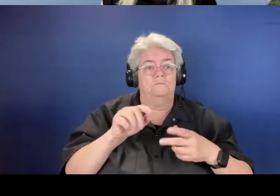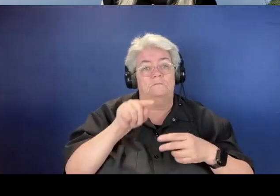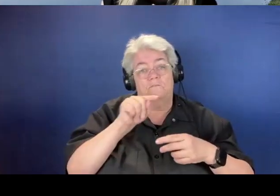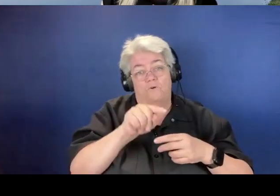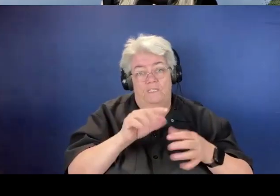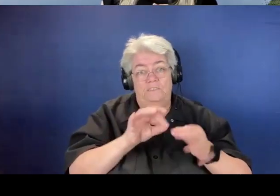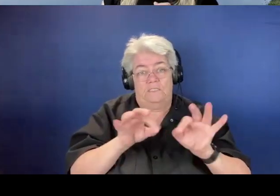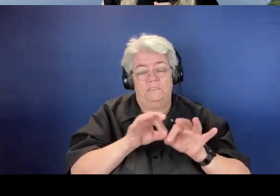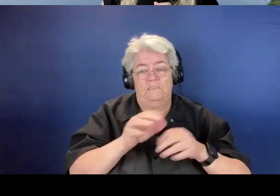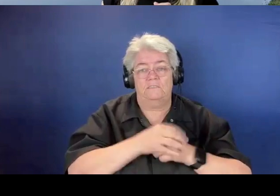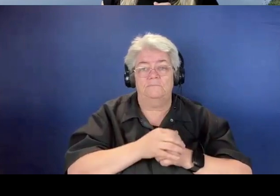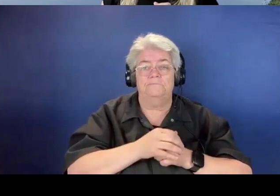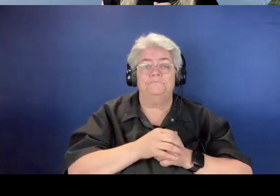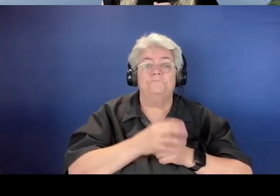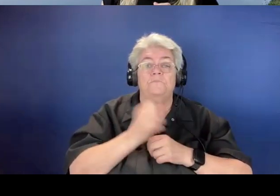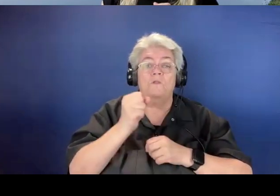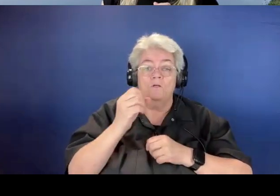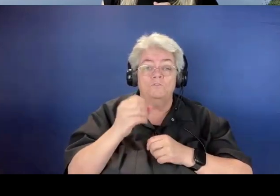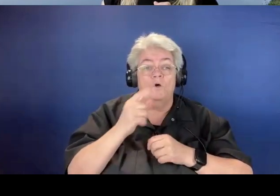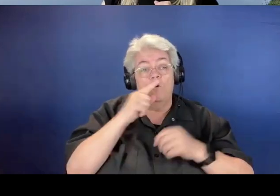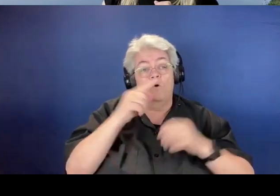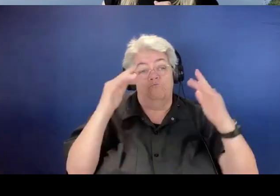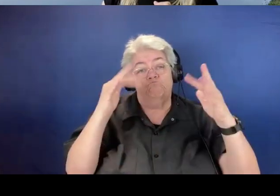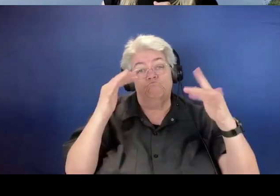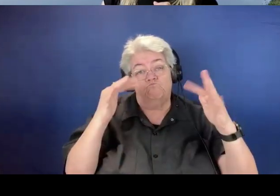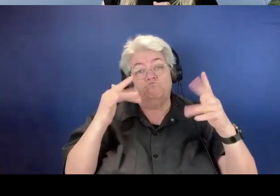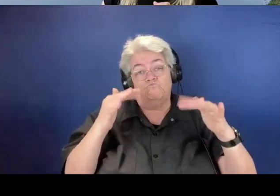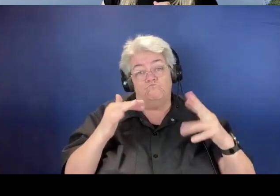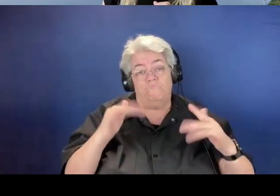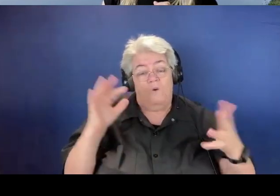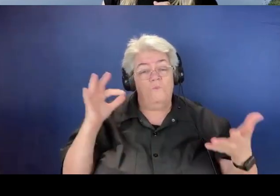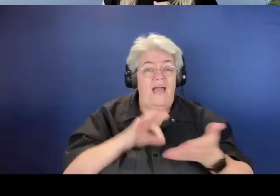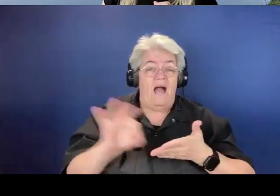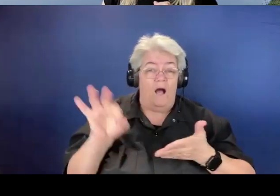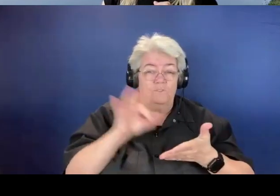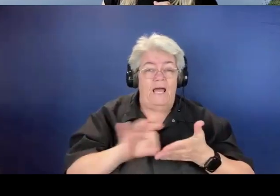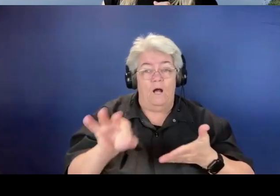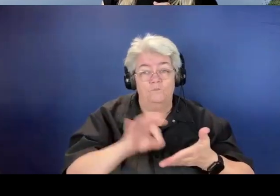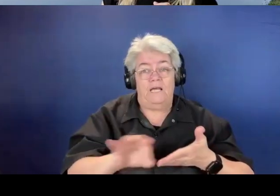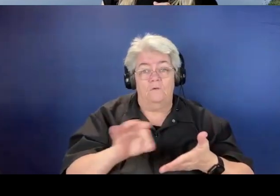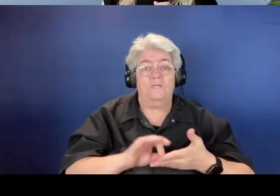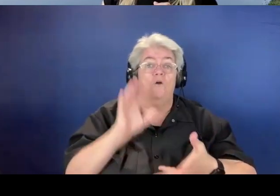So as we go through this, we count them all up and we end up with 34.